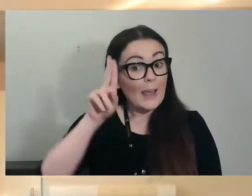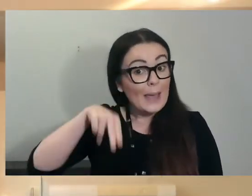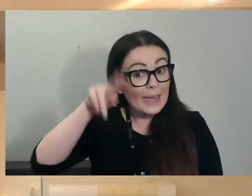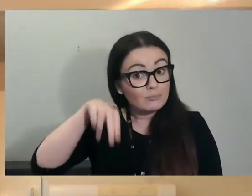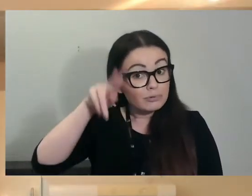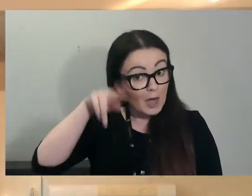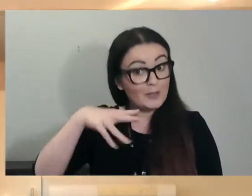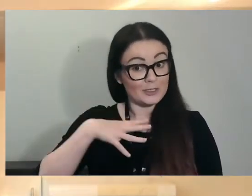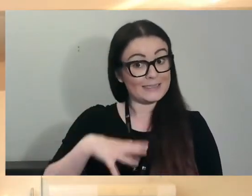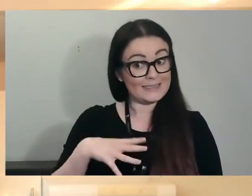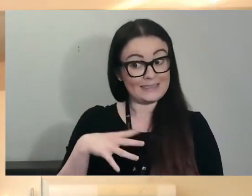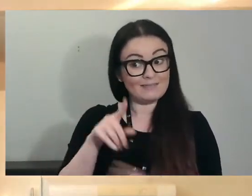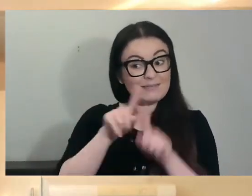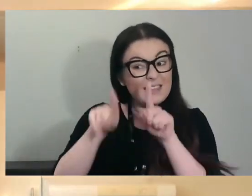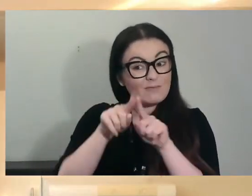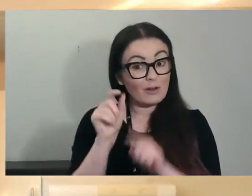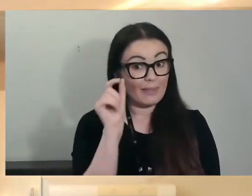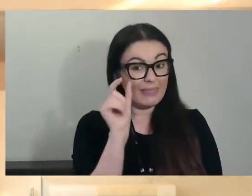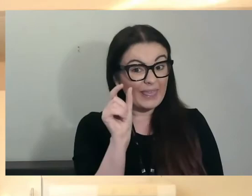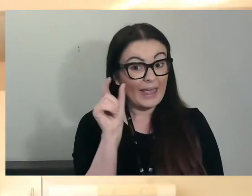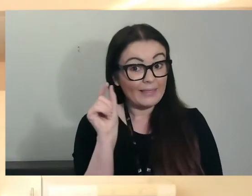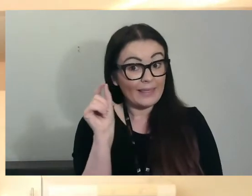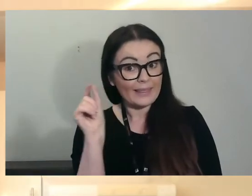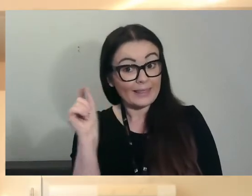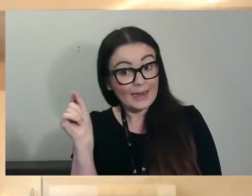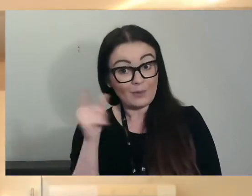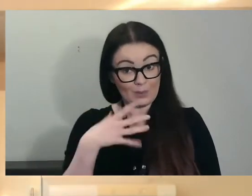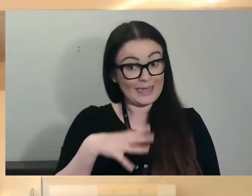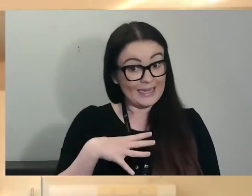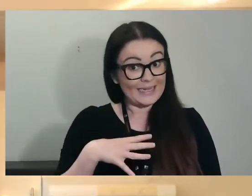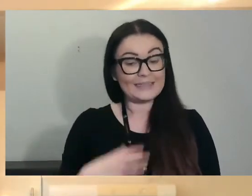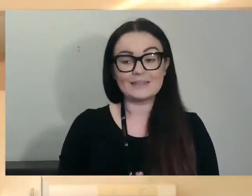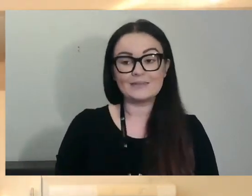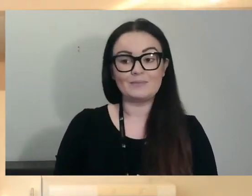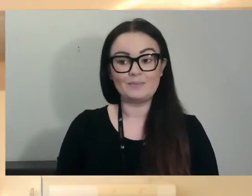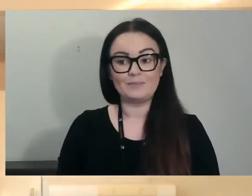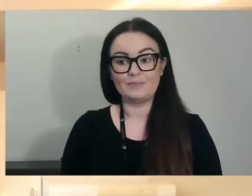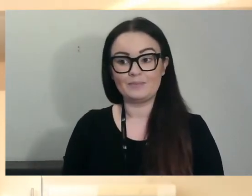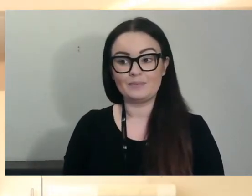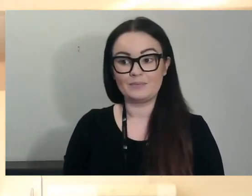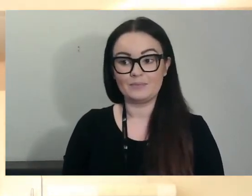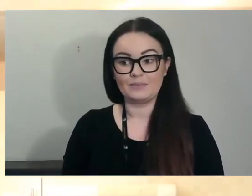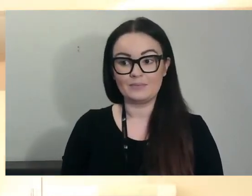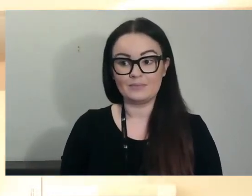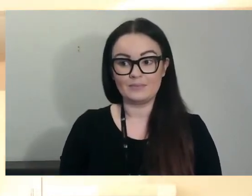brushes, different thicknesses, that's fantastic, you can use those today.